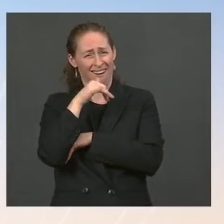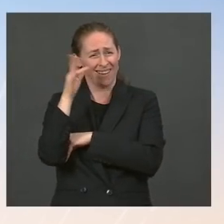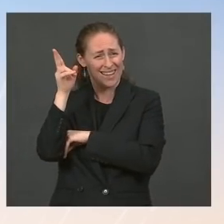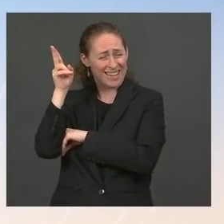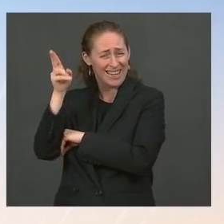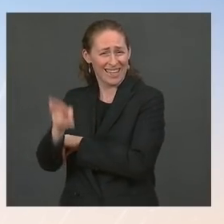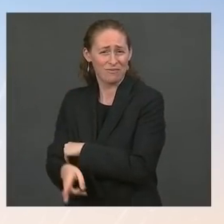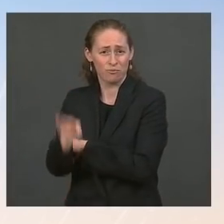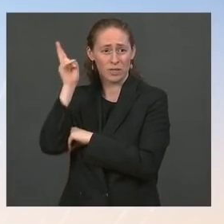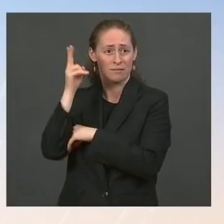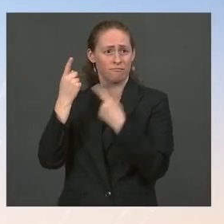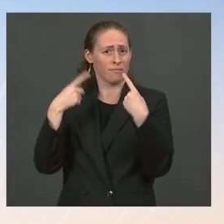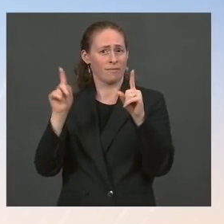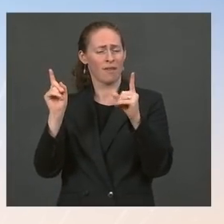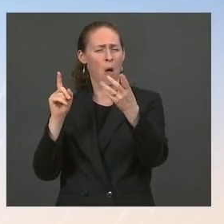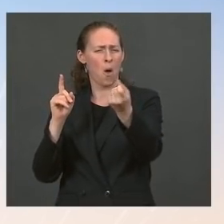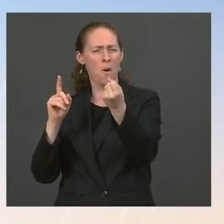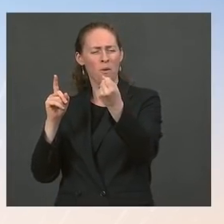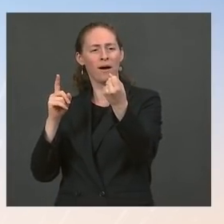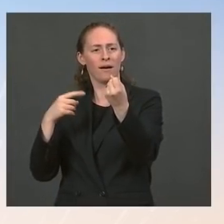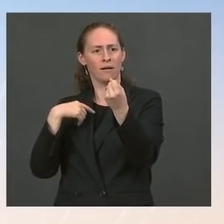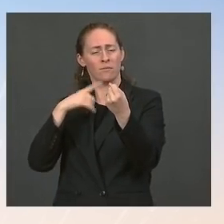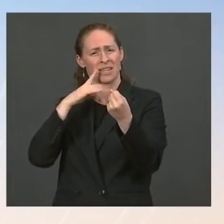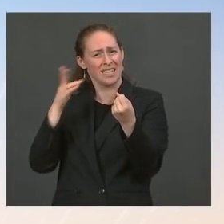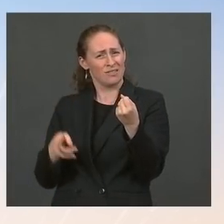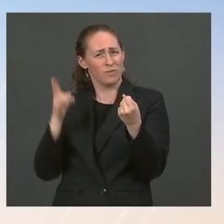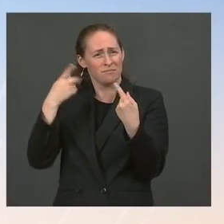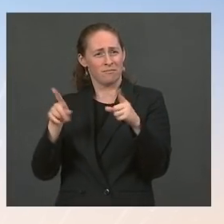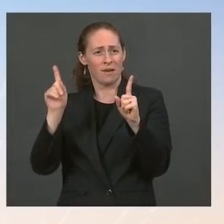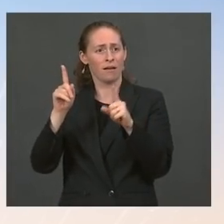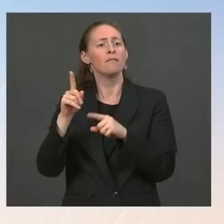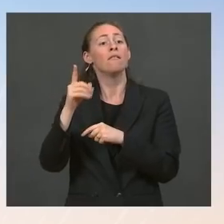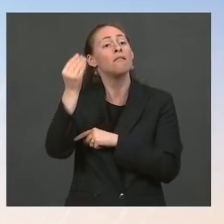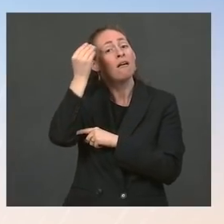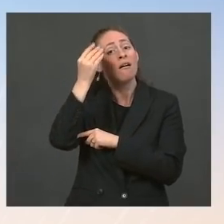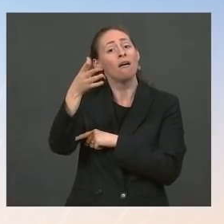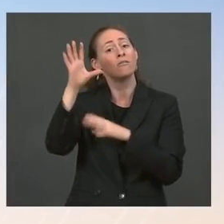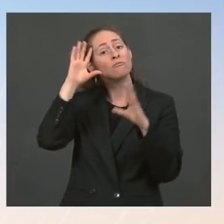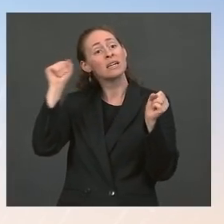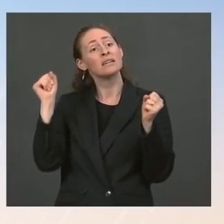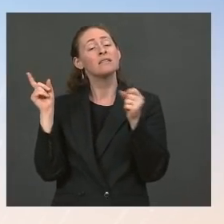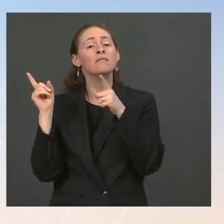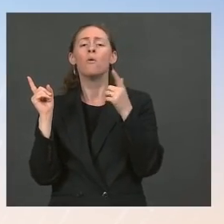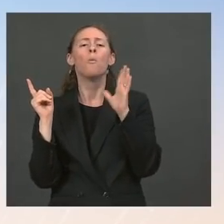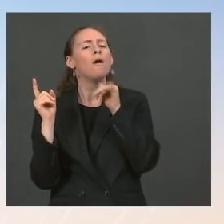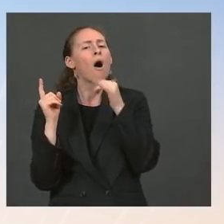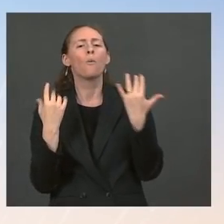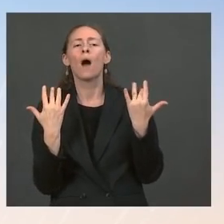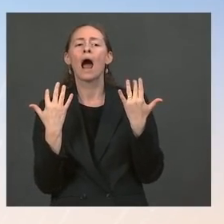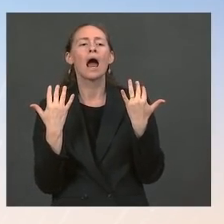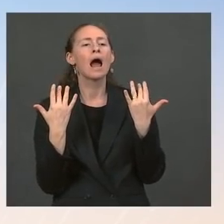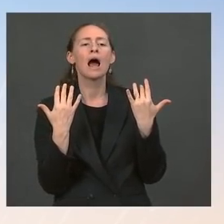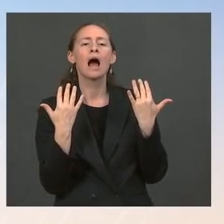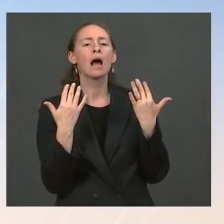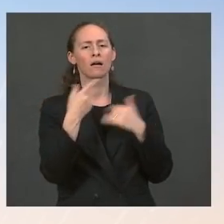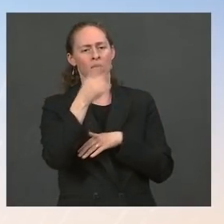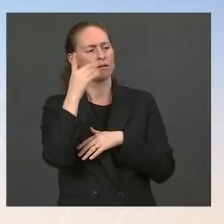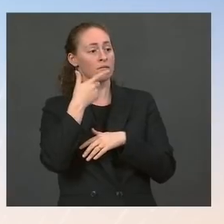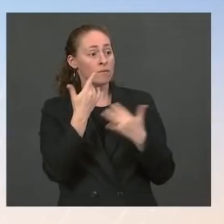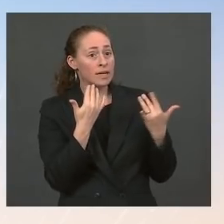Ms. Psaki: I'd also note that the President also has not waited for legislation. He has led the shift toward electric vehicles -- there are components in these packages